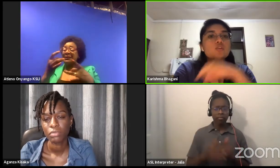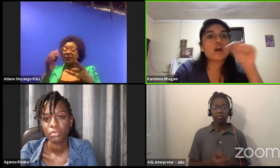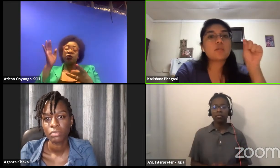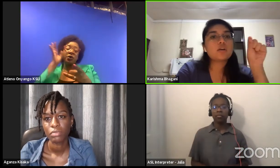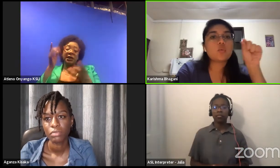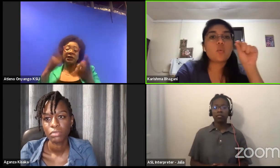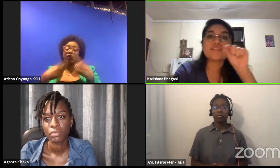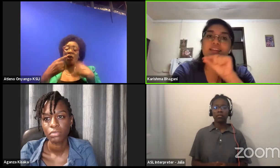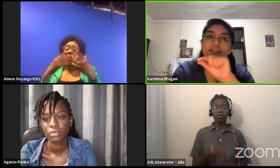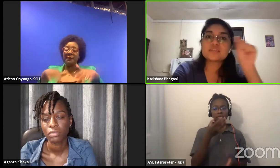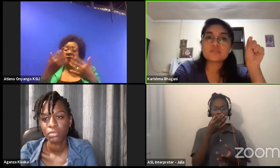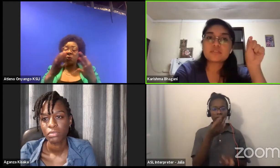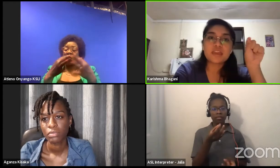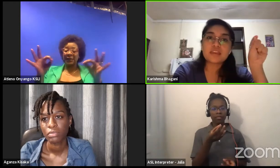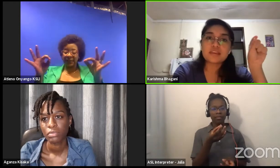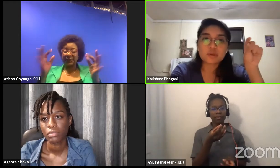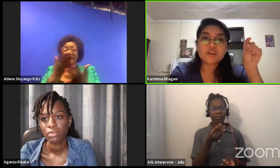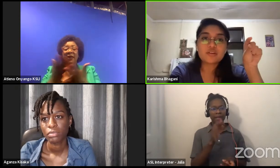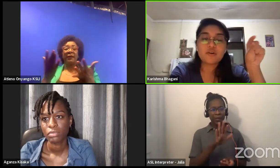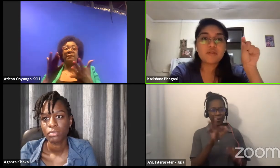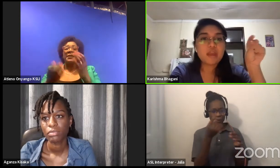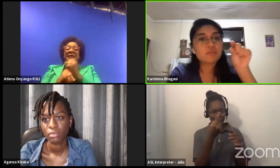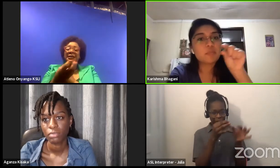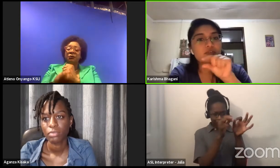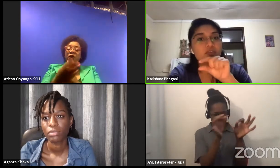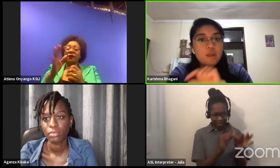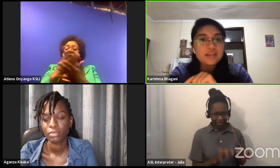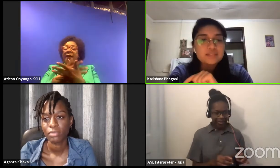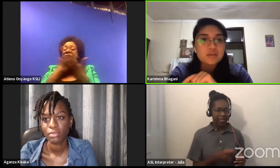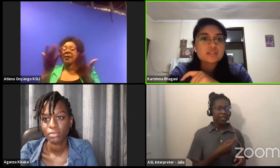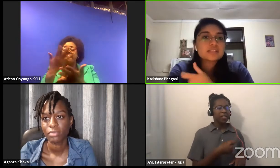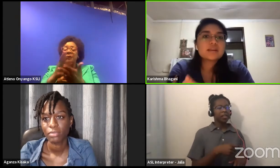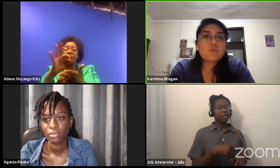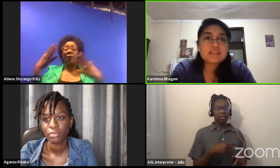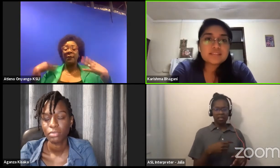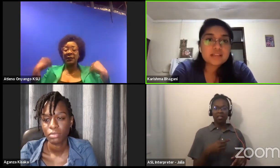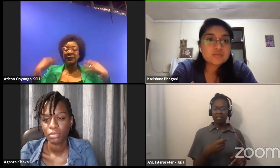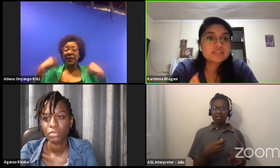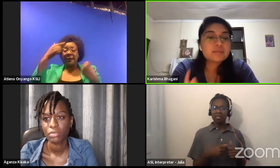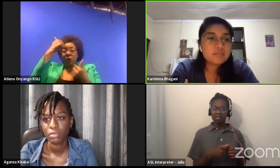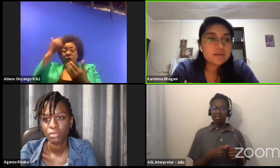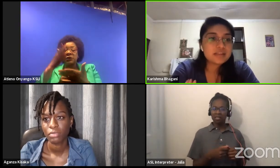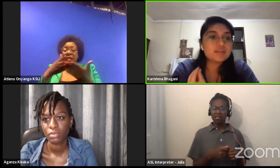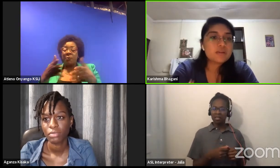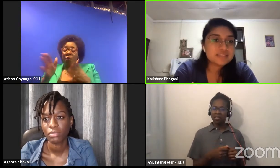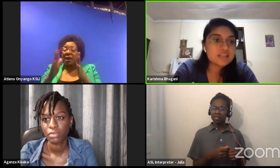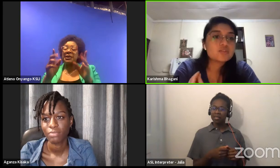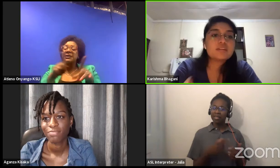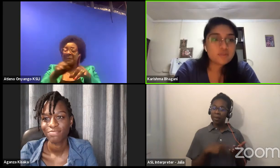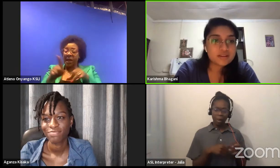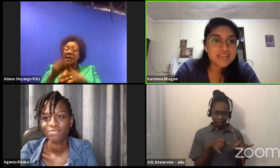about your one sentence thing description of every part of your practice, because in some ways they're so similar but in other ways they're so different.